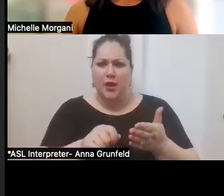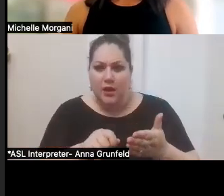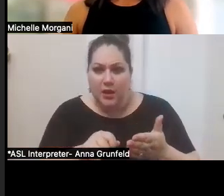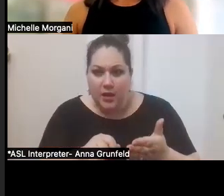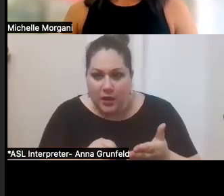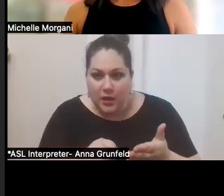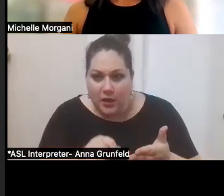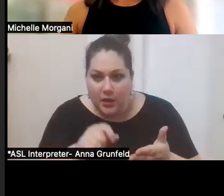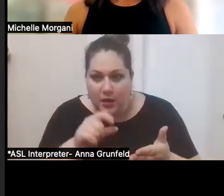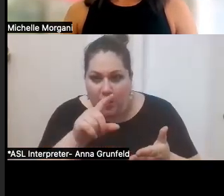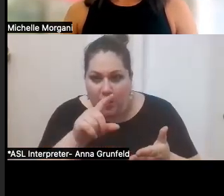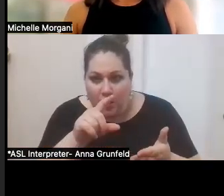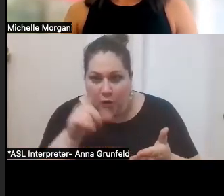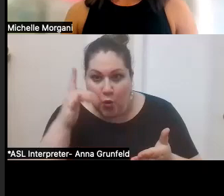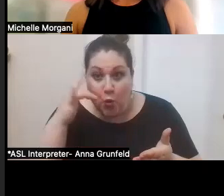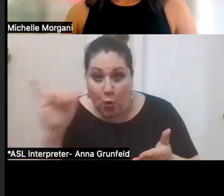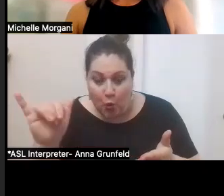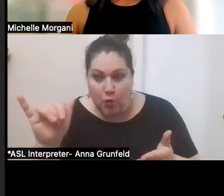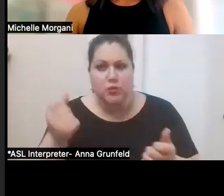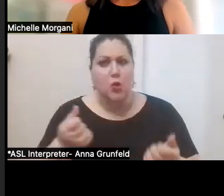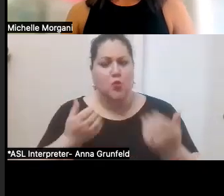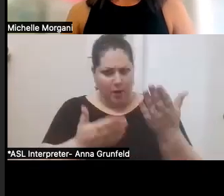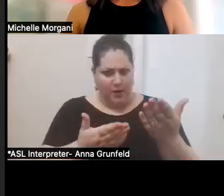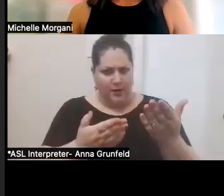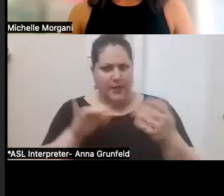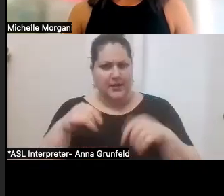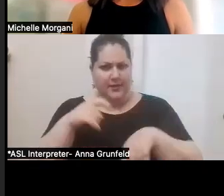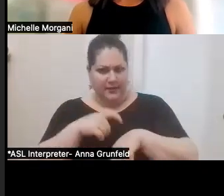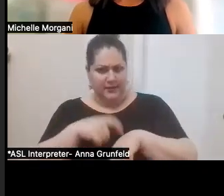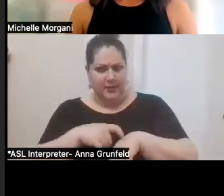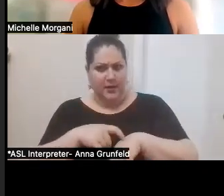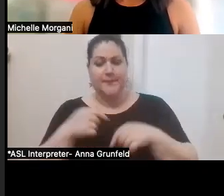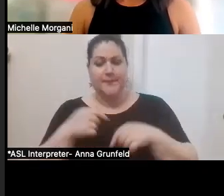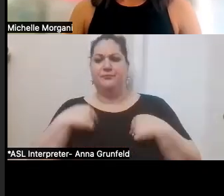It was important to me at that time to do things the same way as my peers.